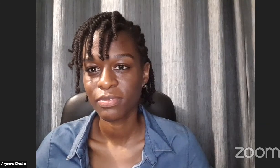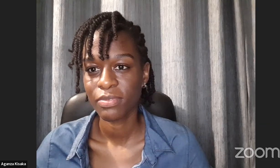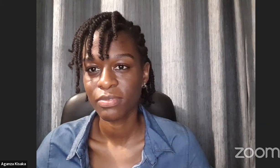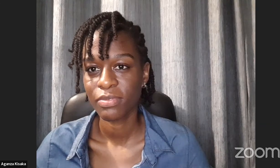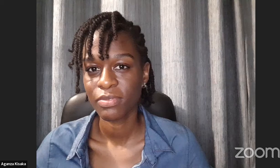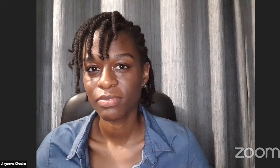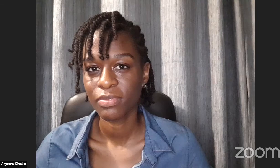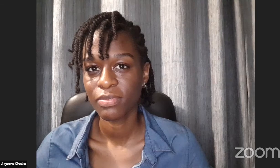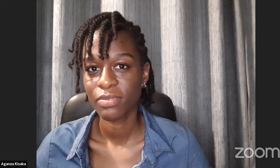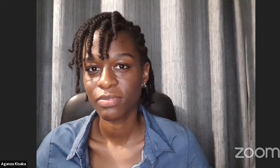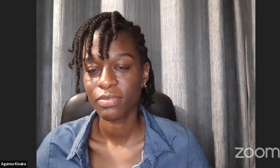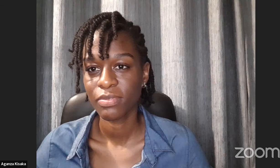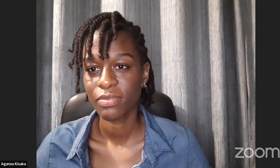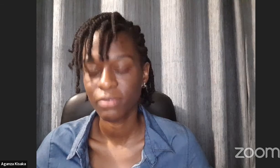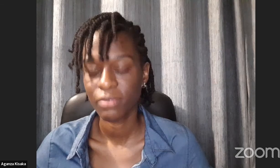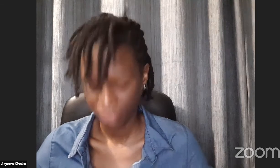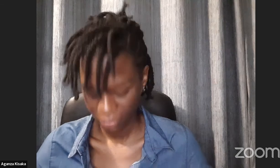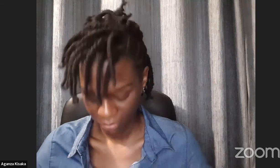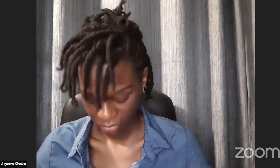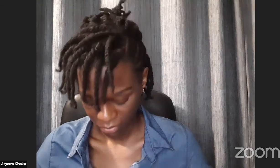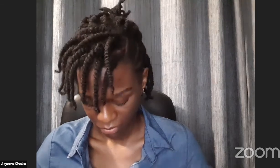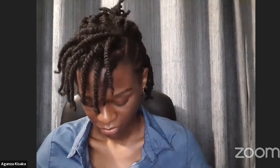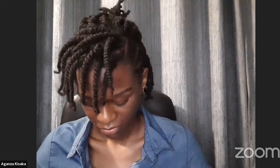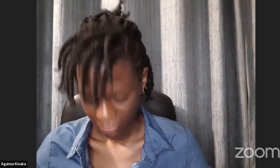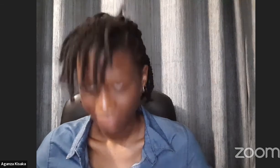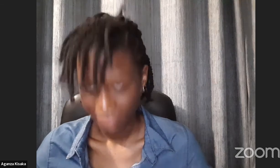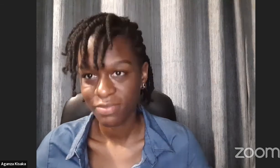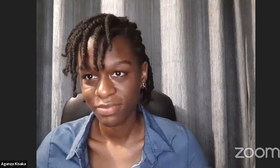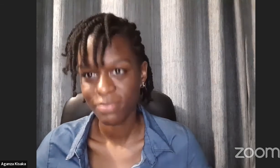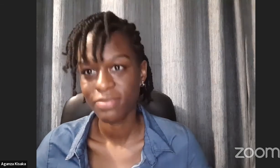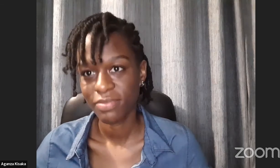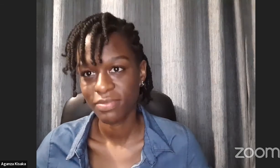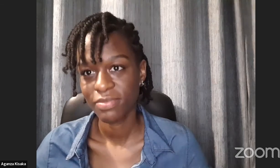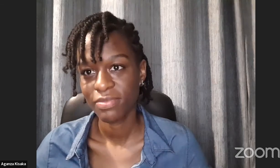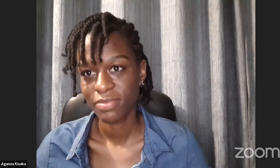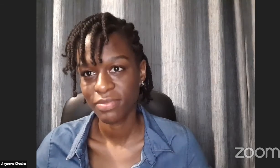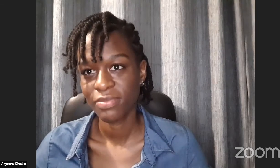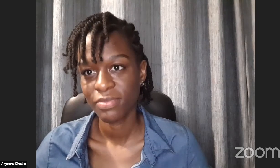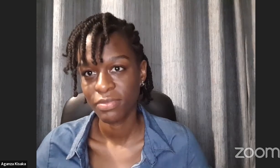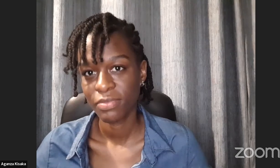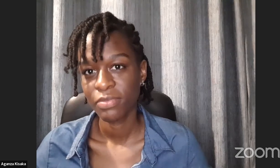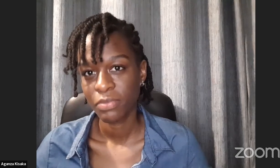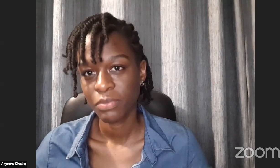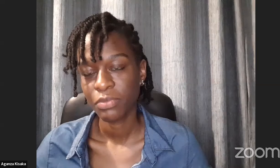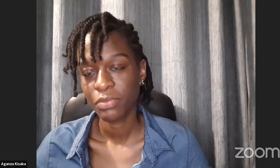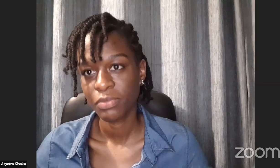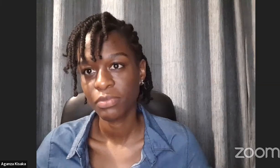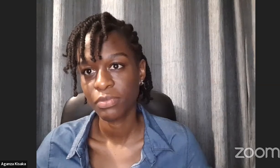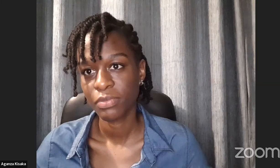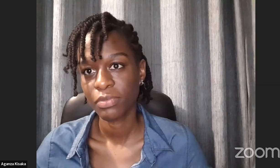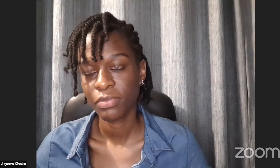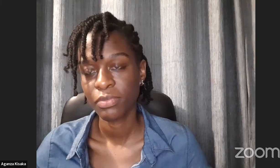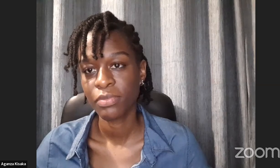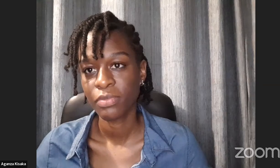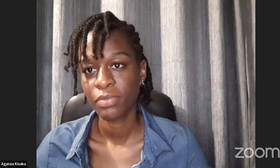for co-producing this series with us. So before we sign off Aganza, how can we follow you on social media?